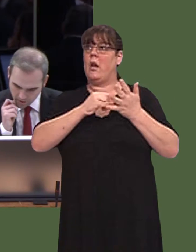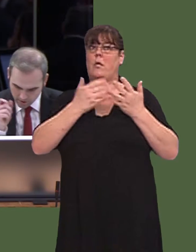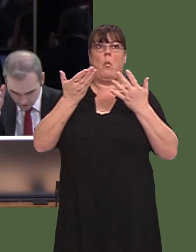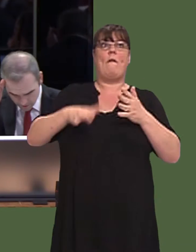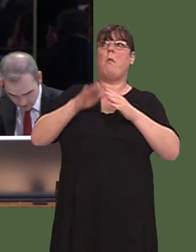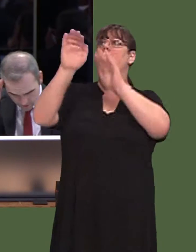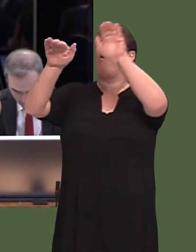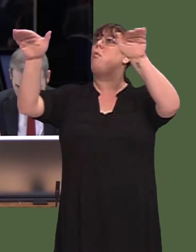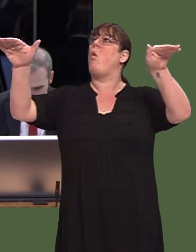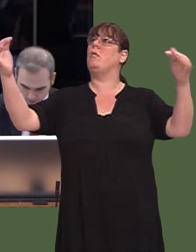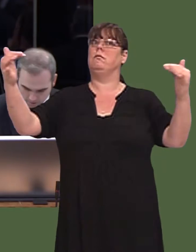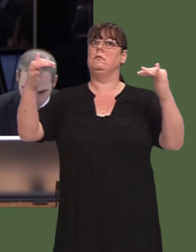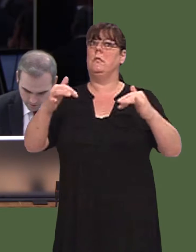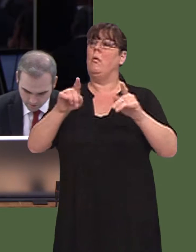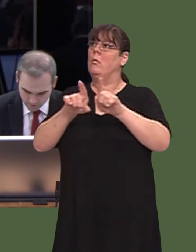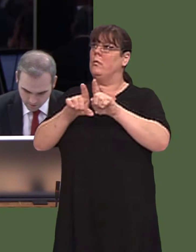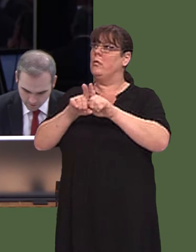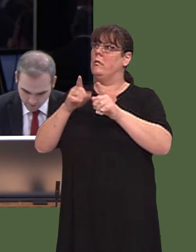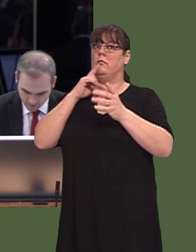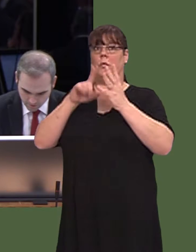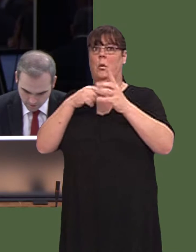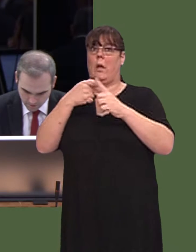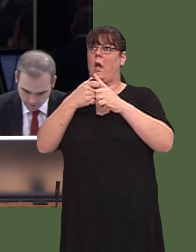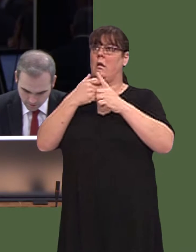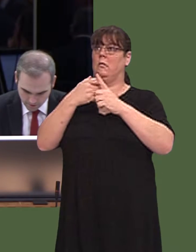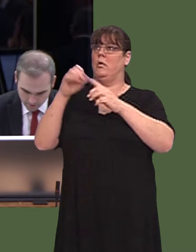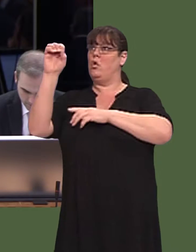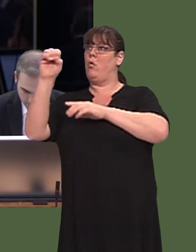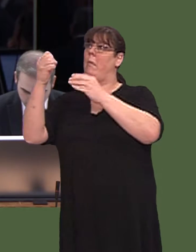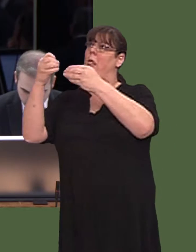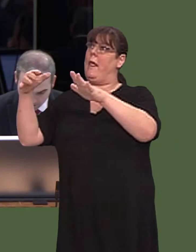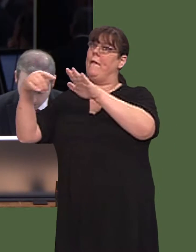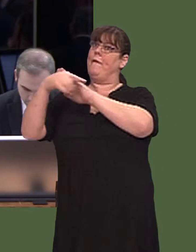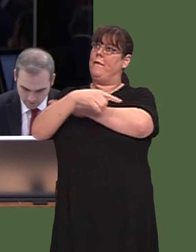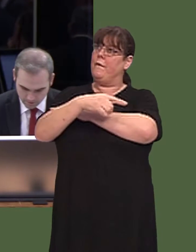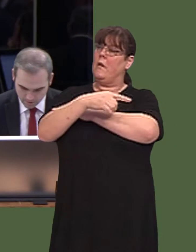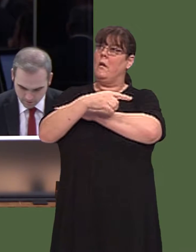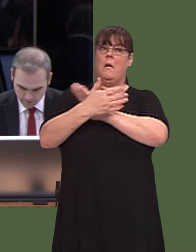Also, will he seek an assurance that, following the UK leaving the EU, the requirements to